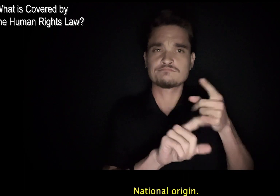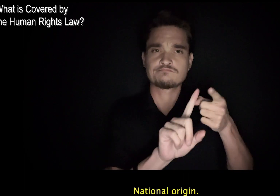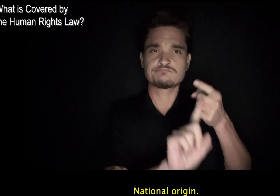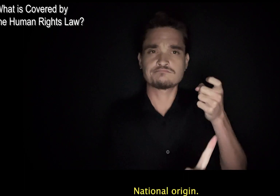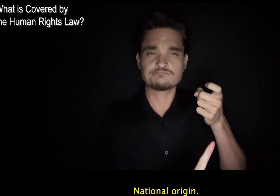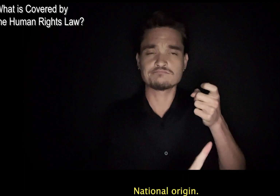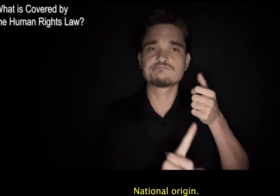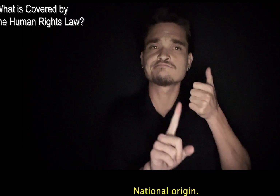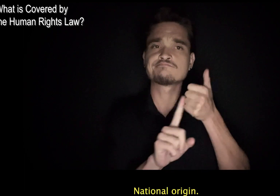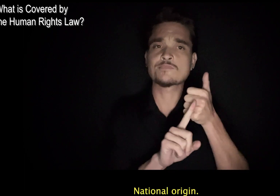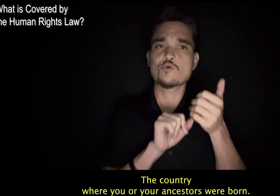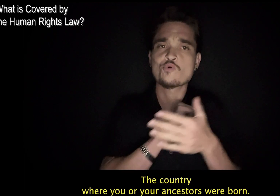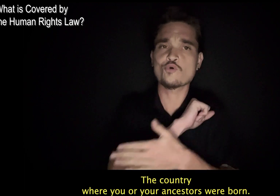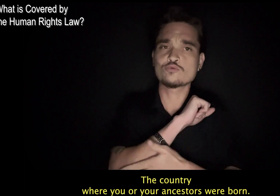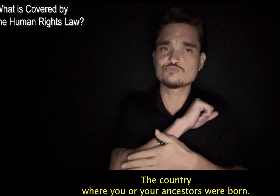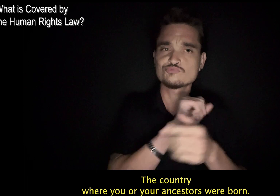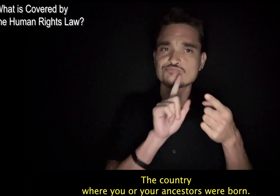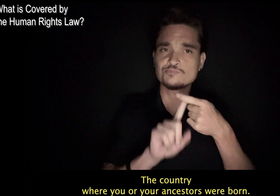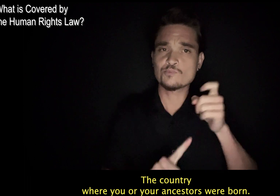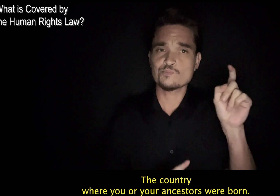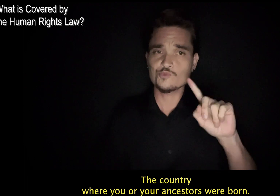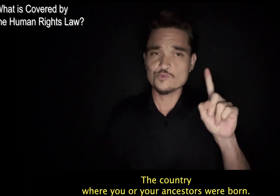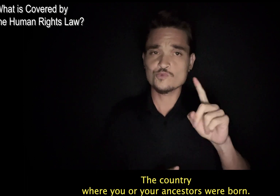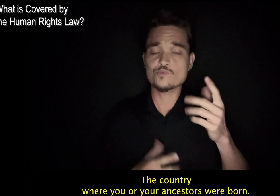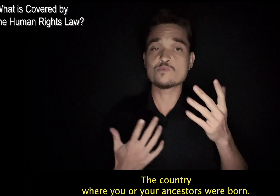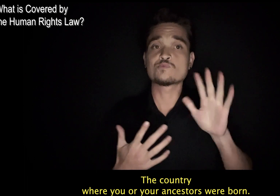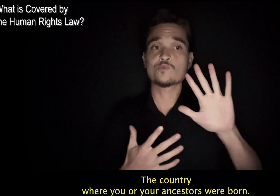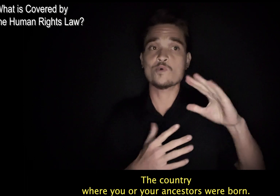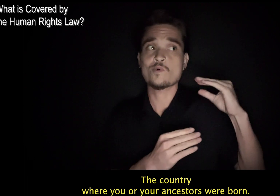National origin. The country where you or your ancestors were born.